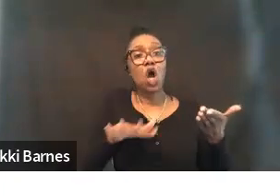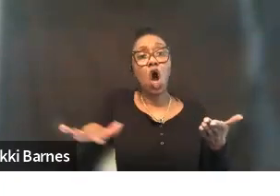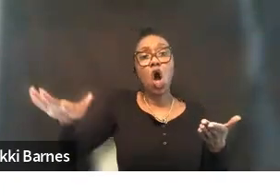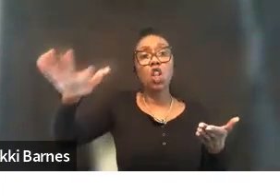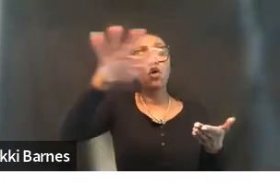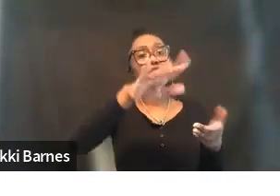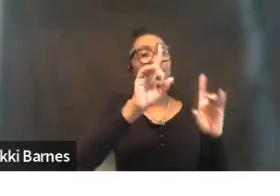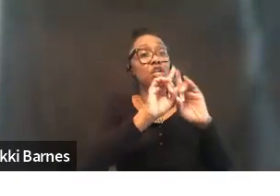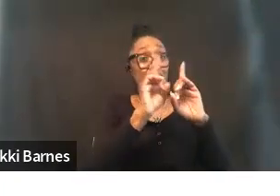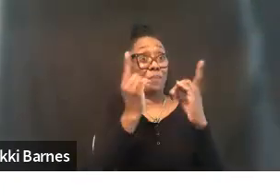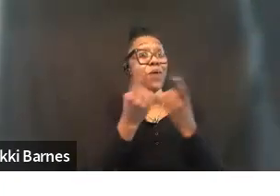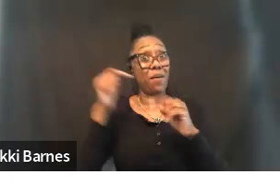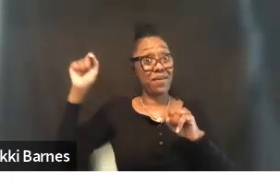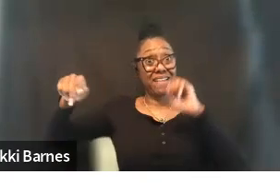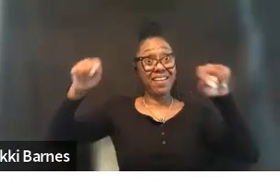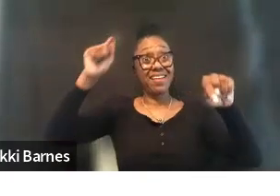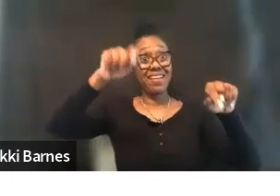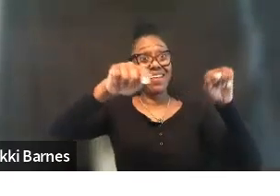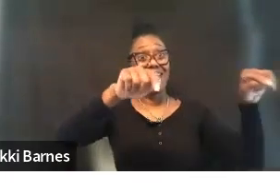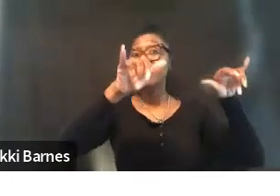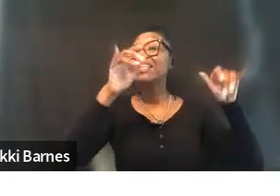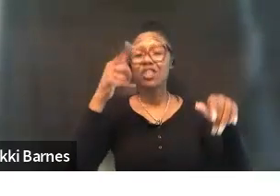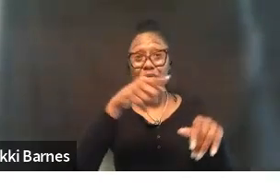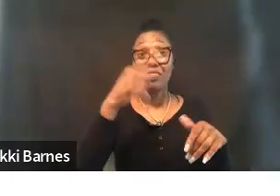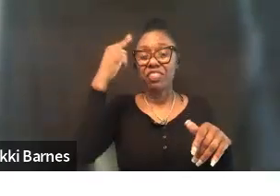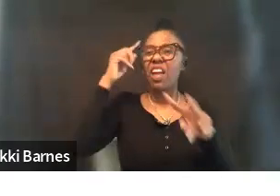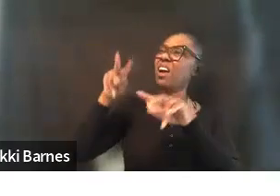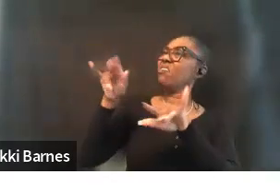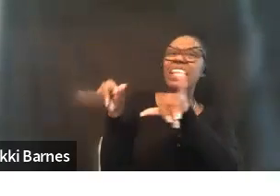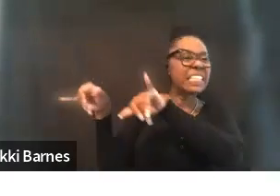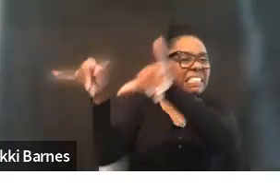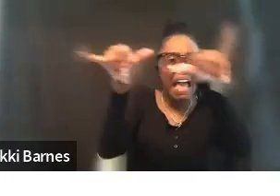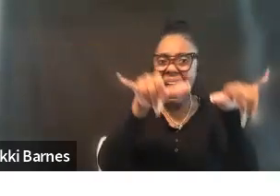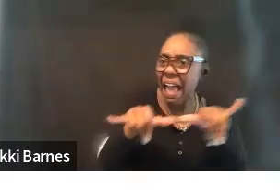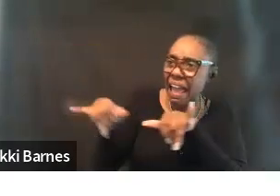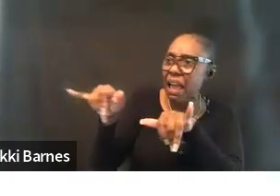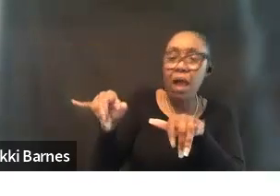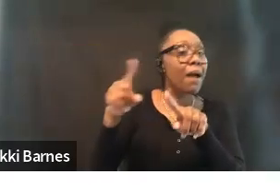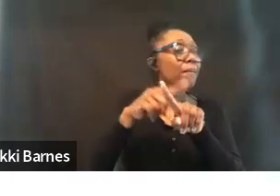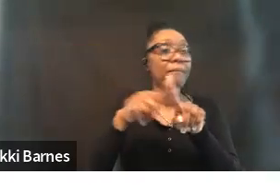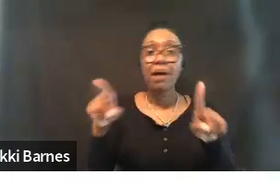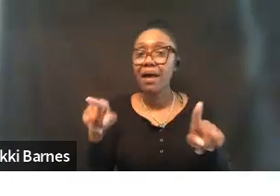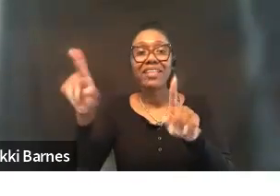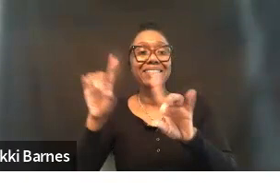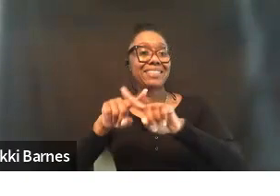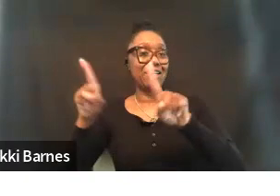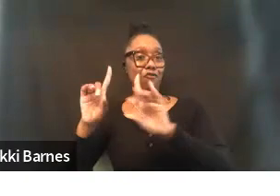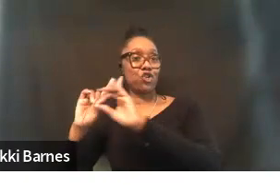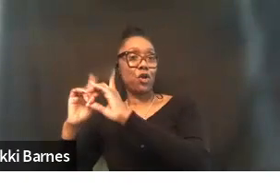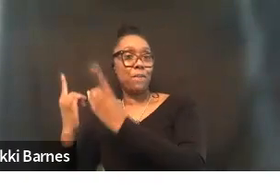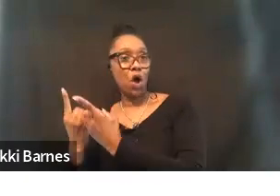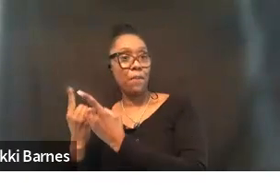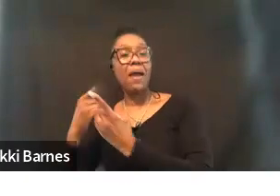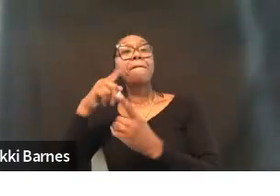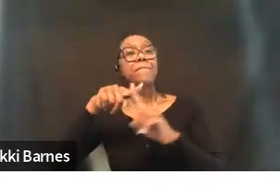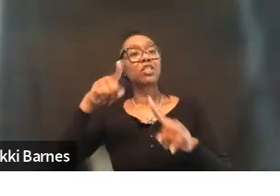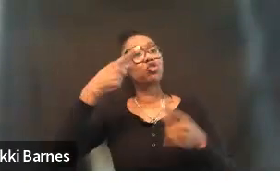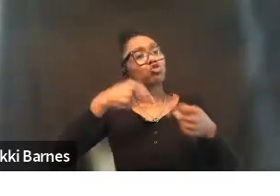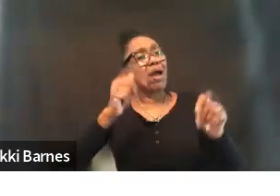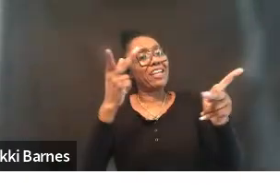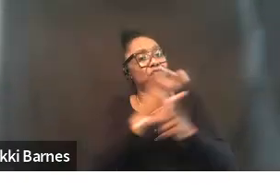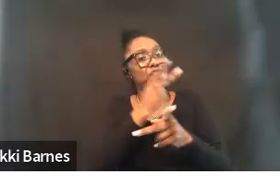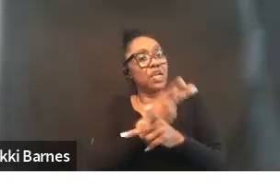Neat and efficient. How we talk to one another. So how do we have all of the coordinators in all these different systems?